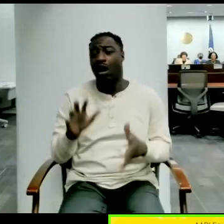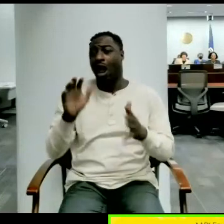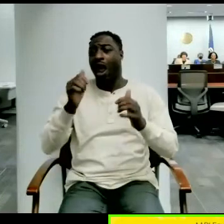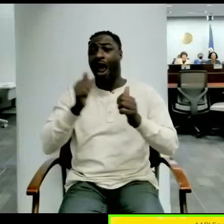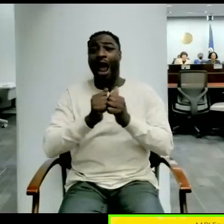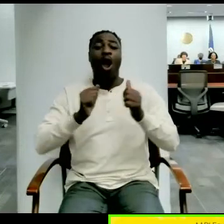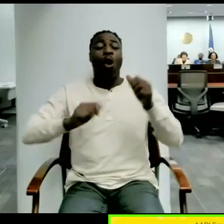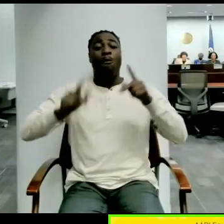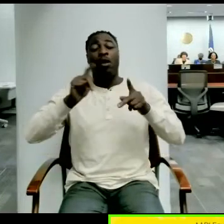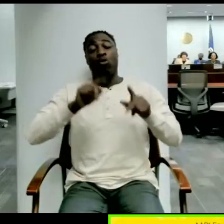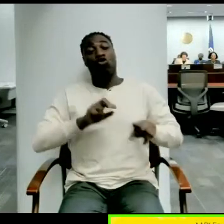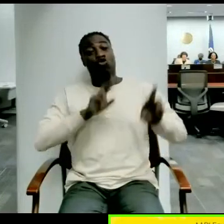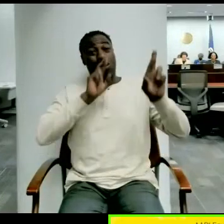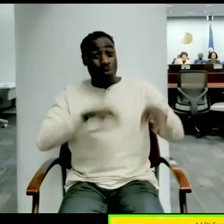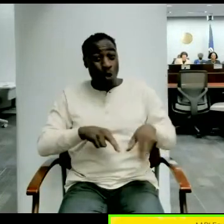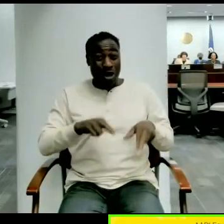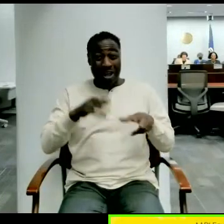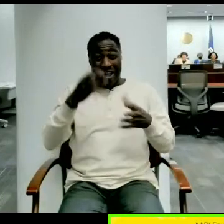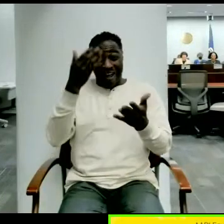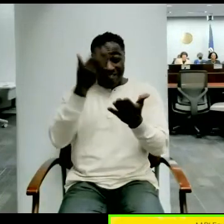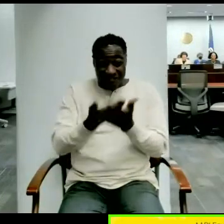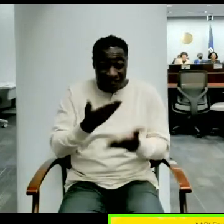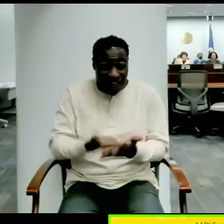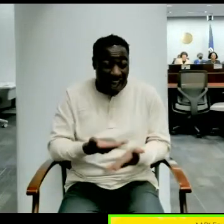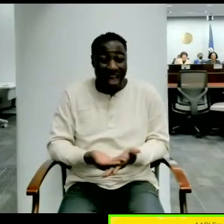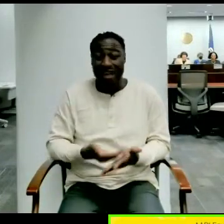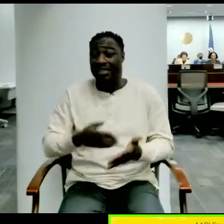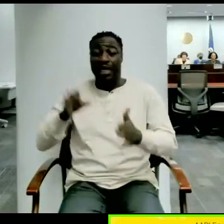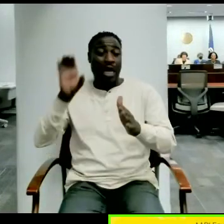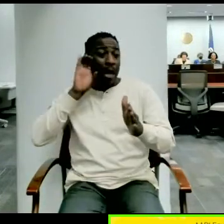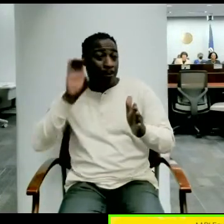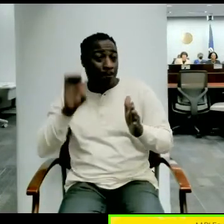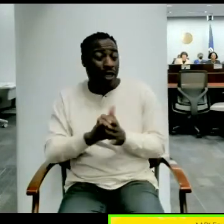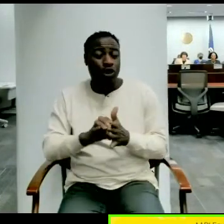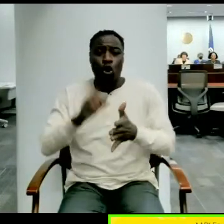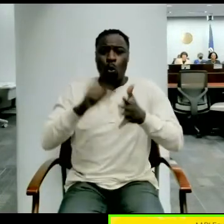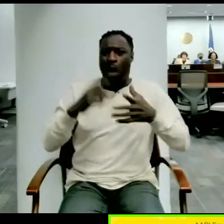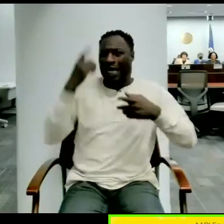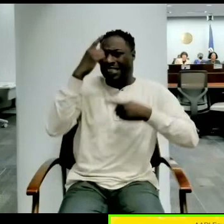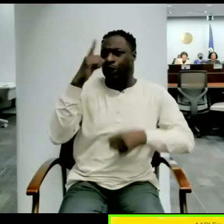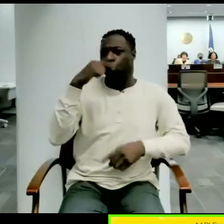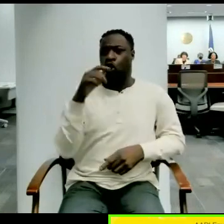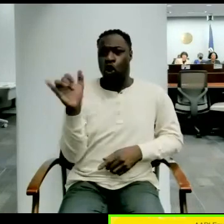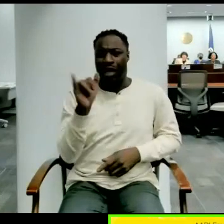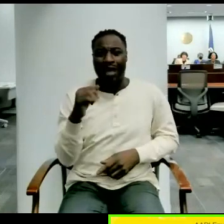the way that, you know, photos of the disease always included pictures of